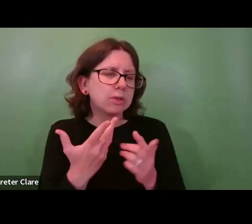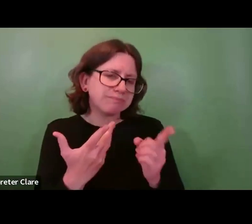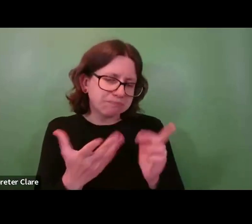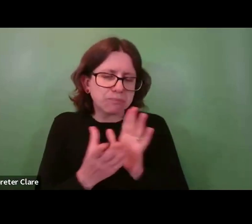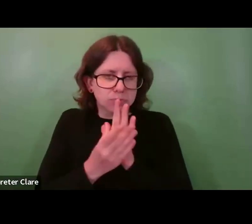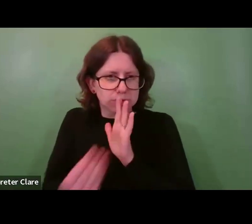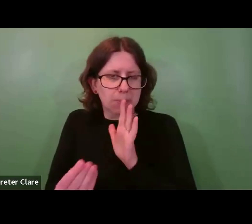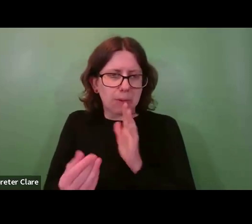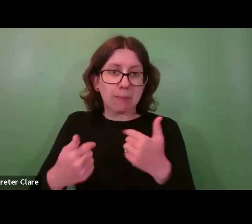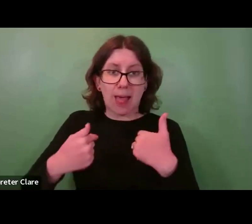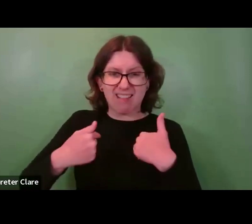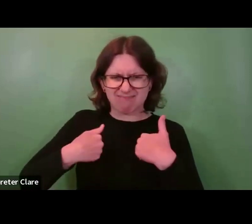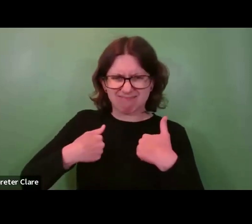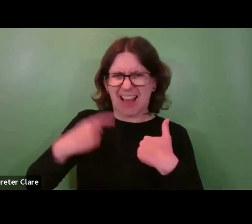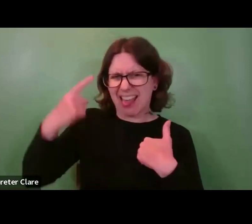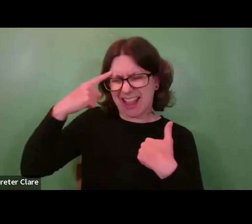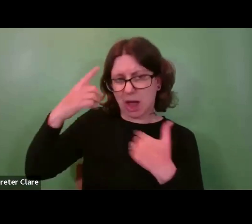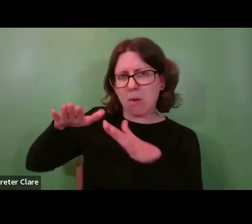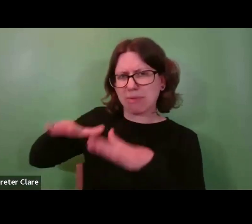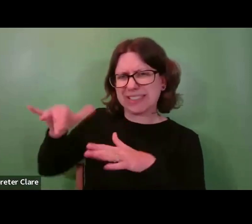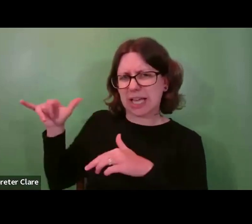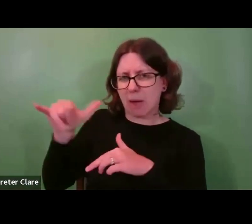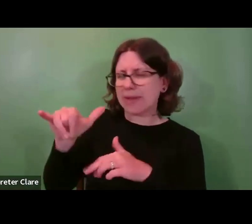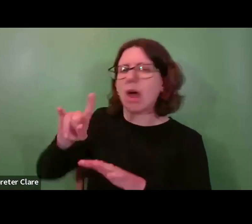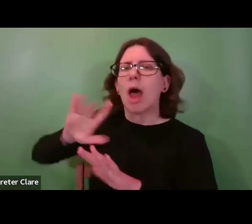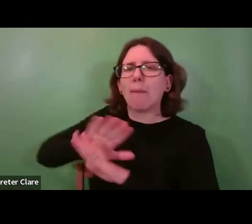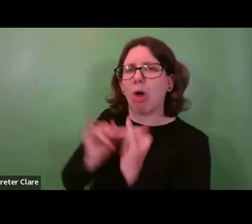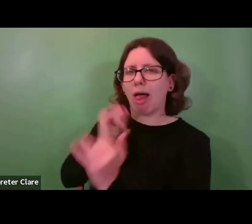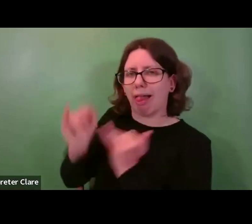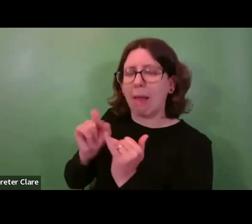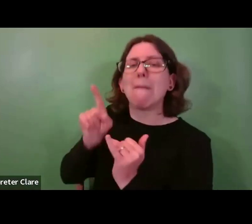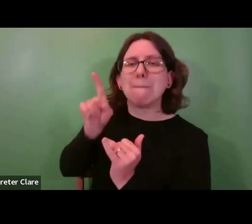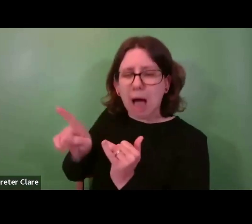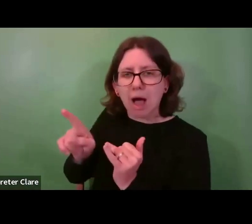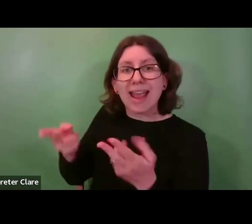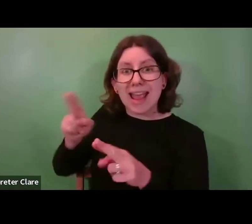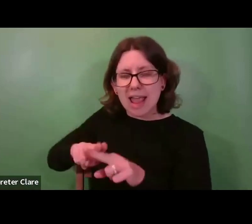if I think British Airways, I shouldn't blame British Airways, but still if I think British Airways are going to lose my bow,